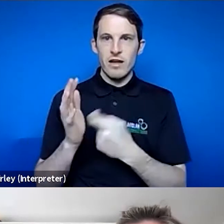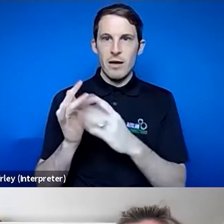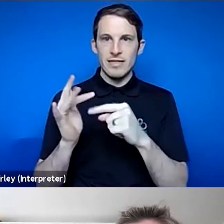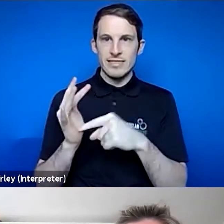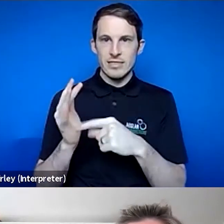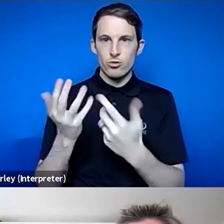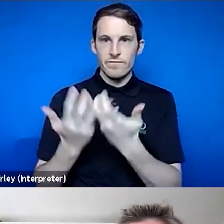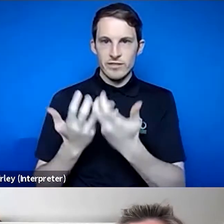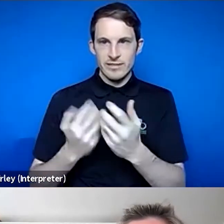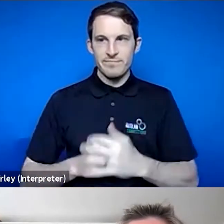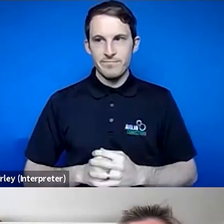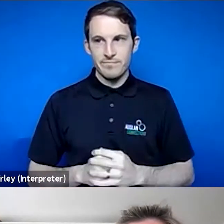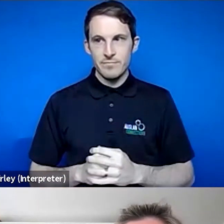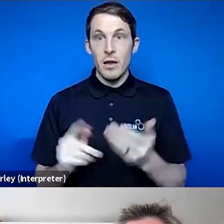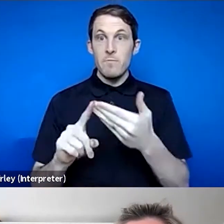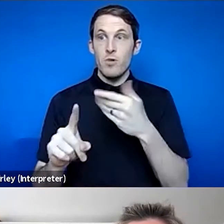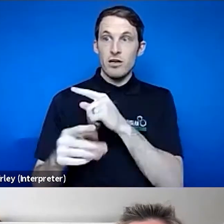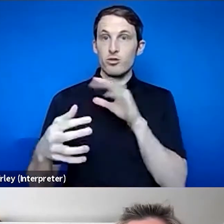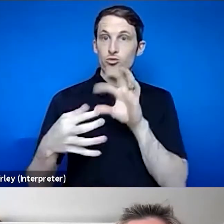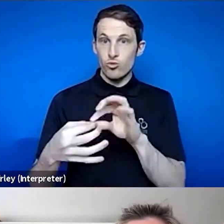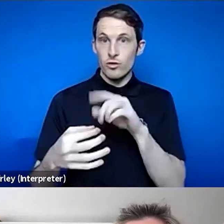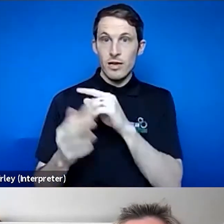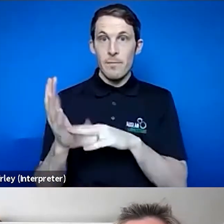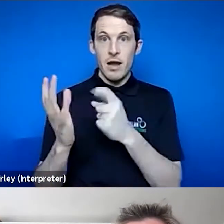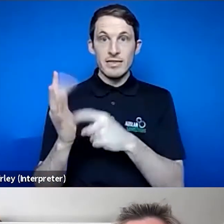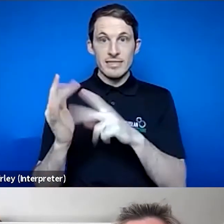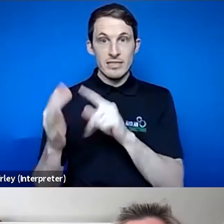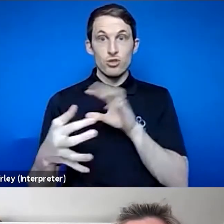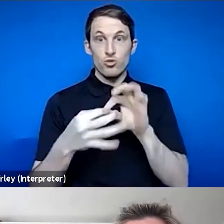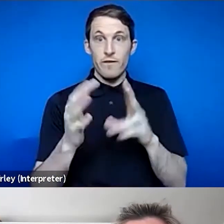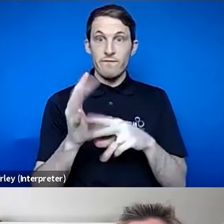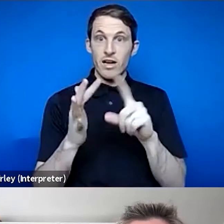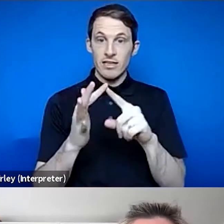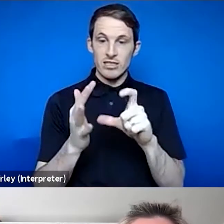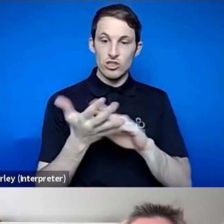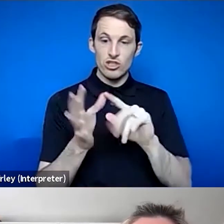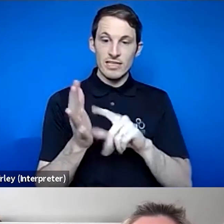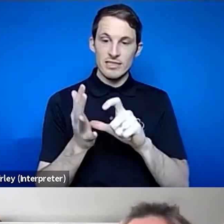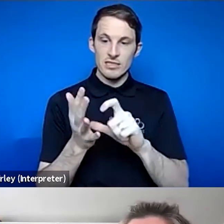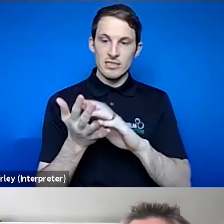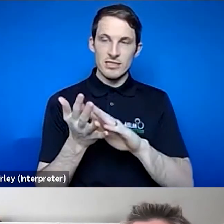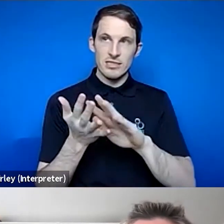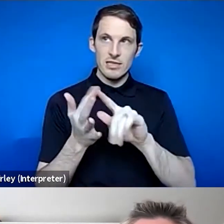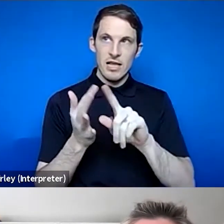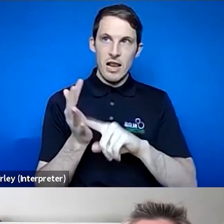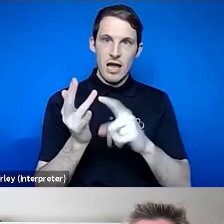Prior to joining RMIT he saved as the Vice-Chancellor of the Open University, the UK's largest academic